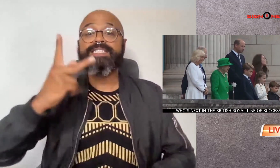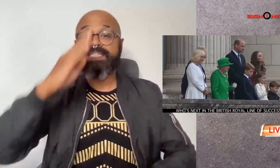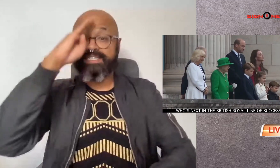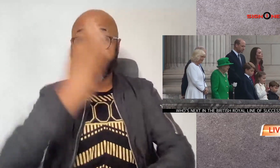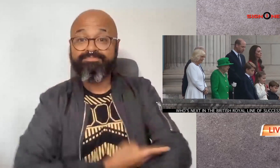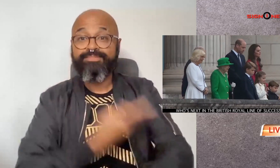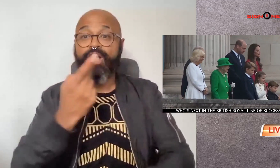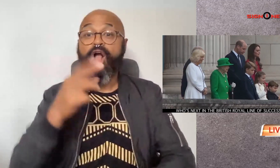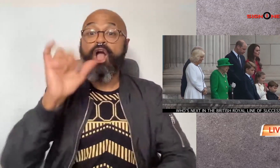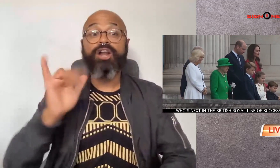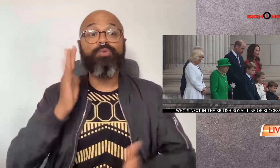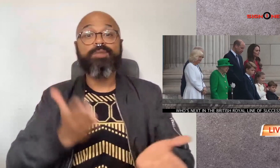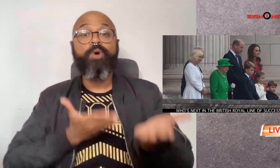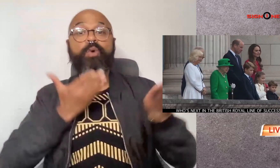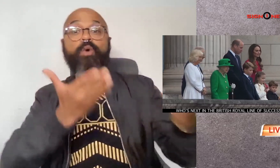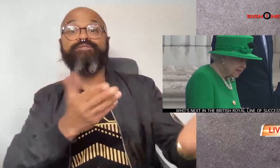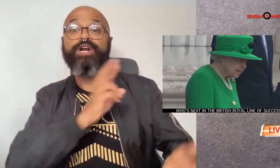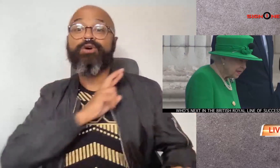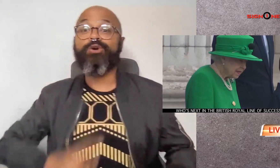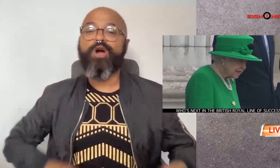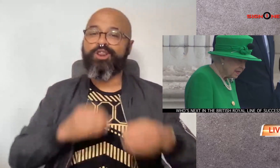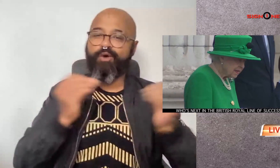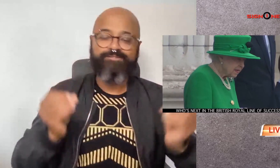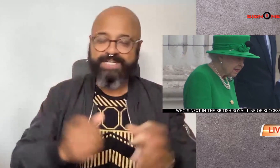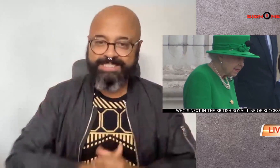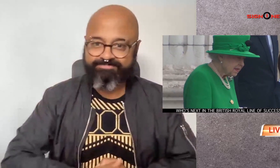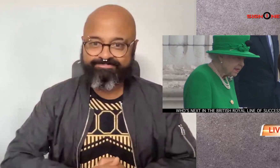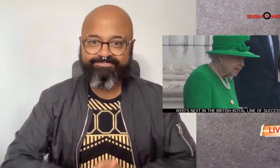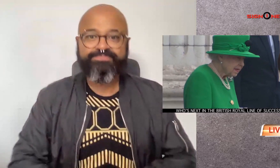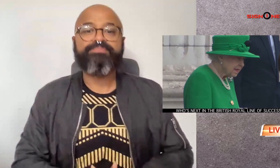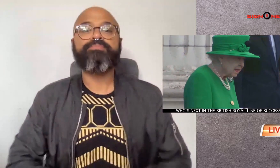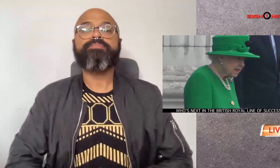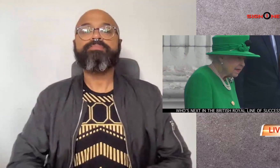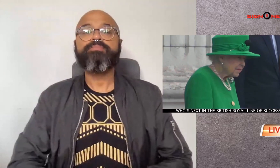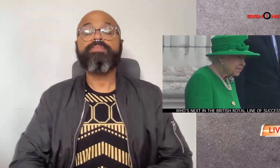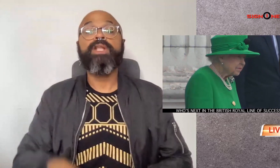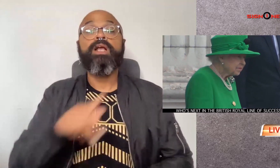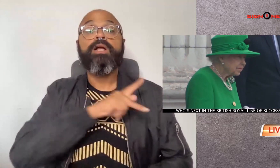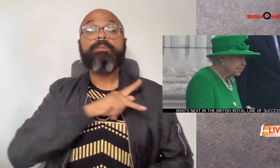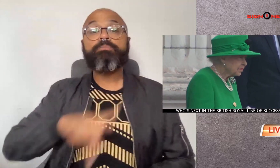it's unlikely Charles's second son Harry will be offered a royal office